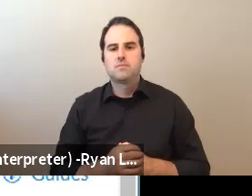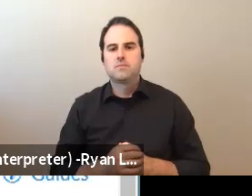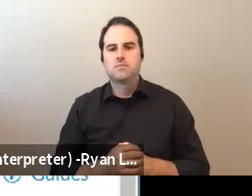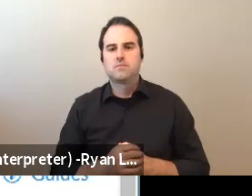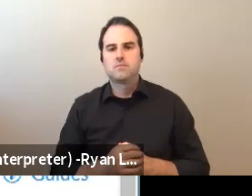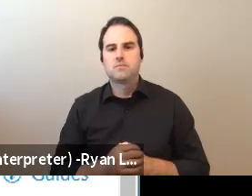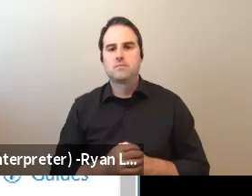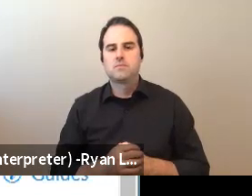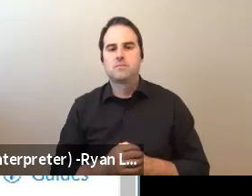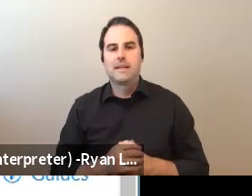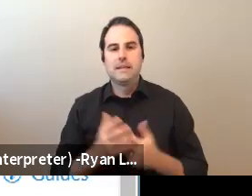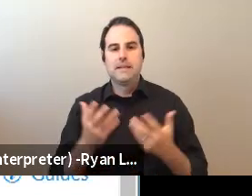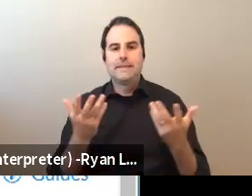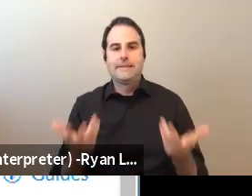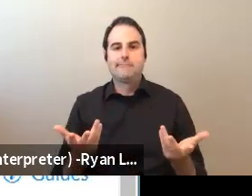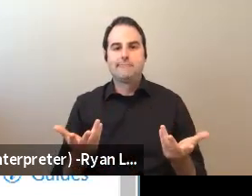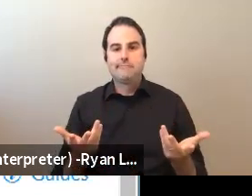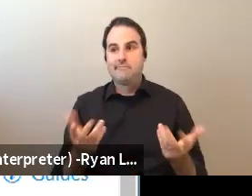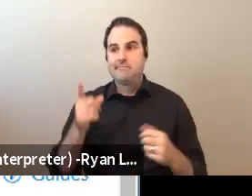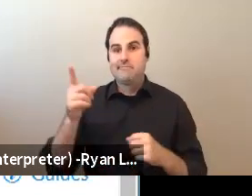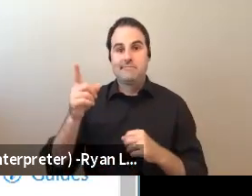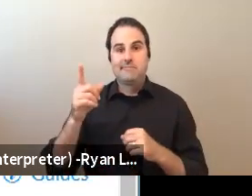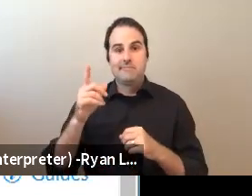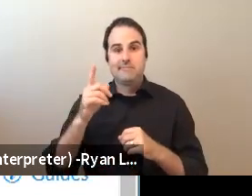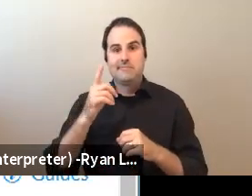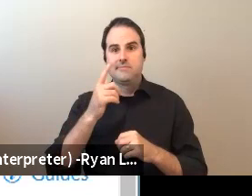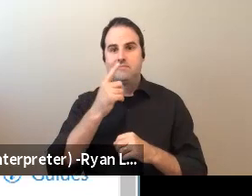Sally Potter: Real questions on the later part of the chat.